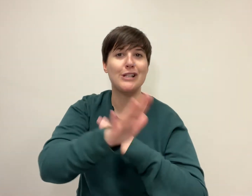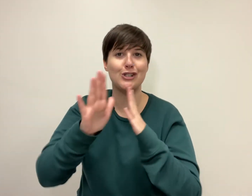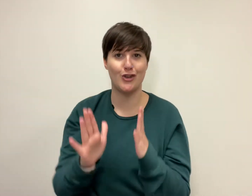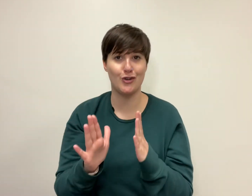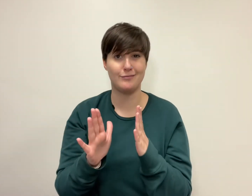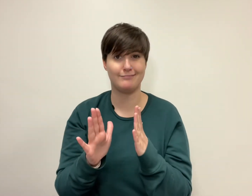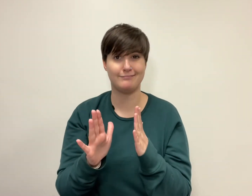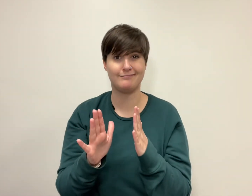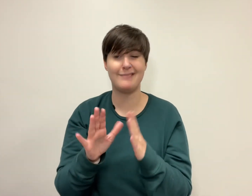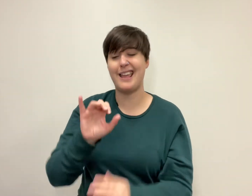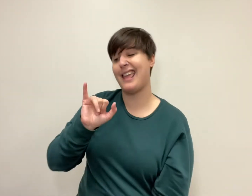#DeafInfluencers.